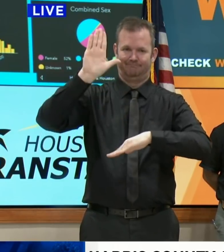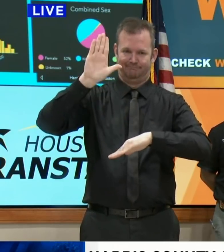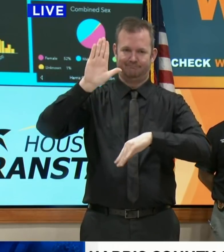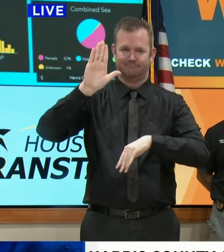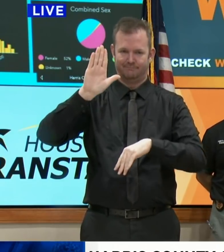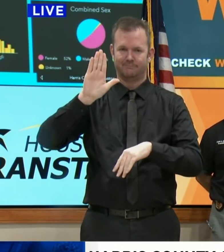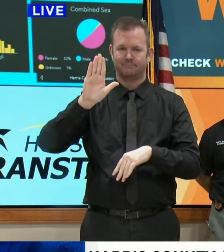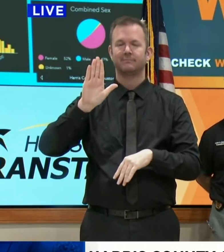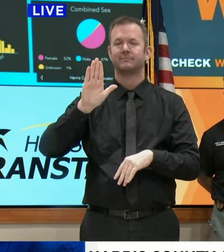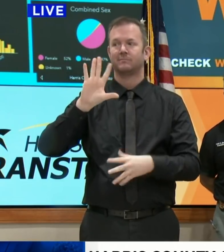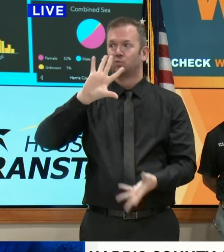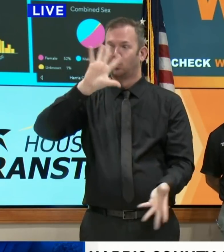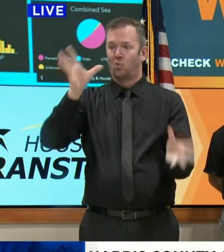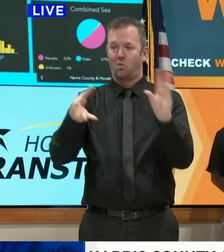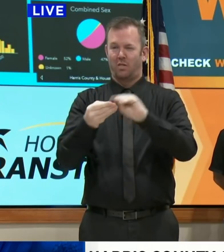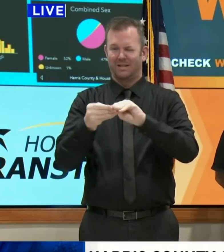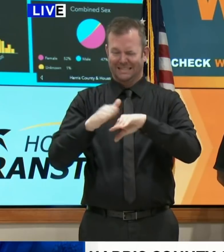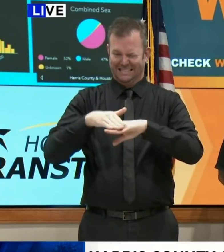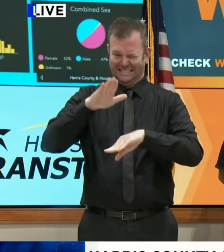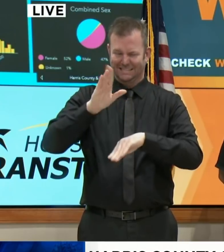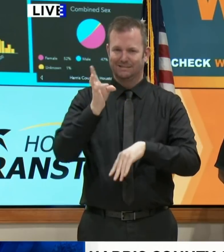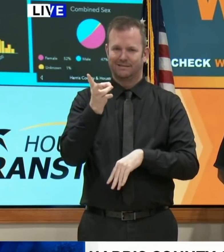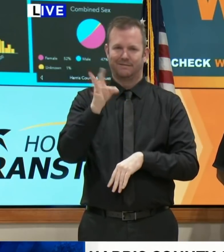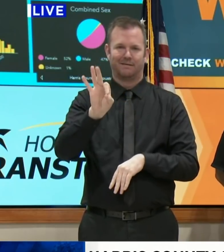coronavirus in total then we have at least 4800 cases.